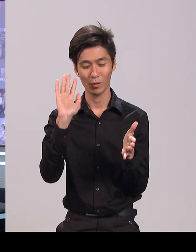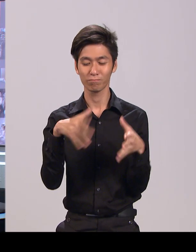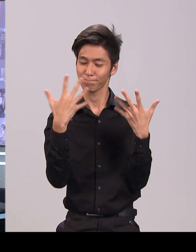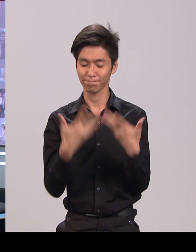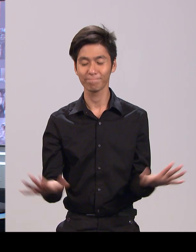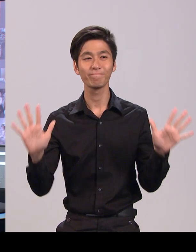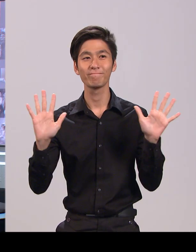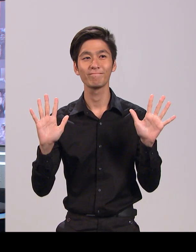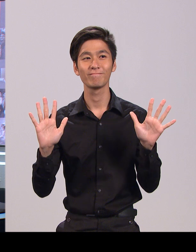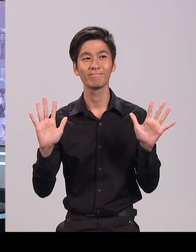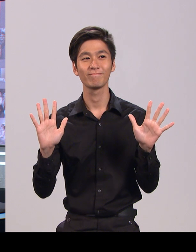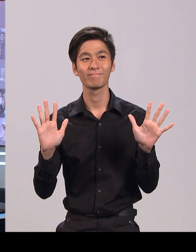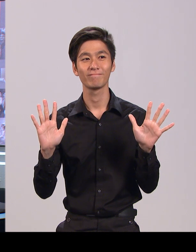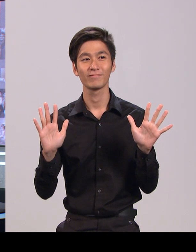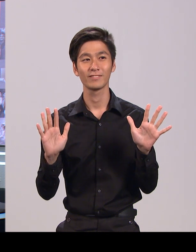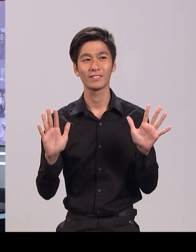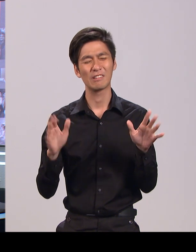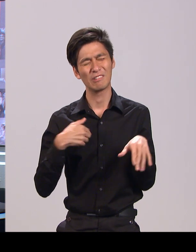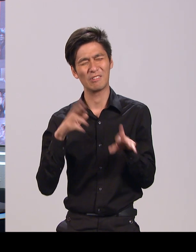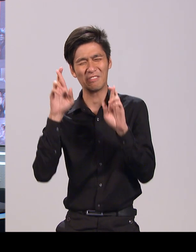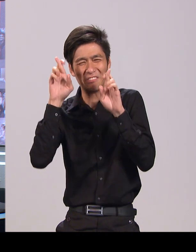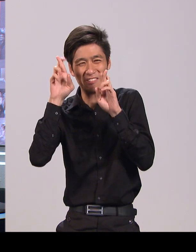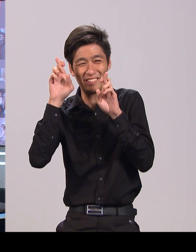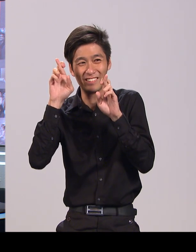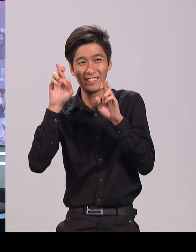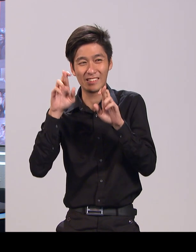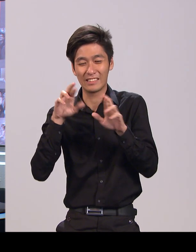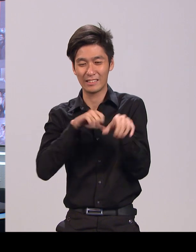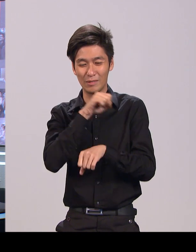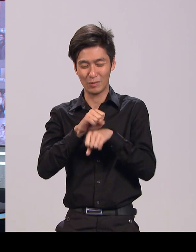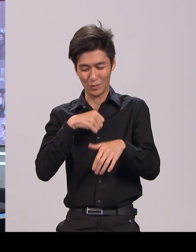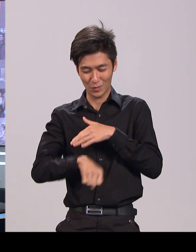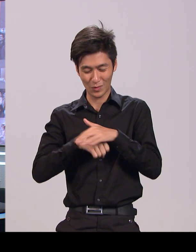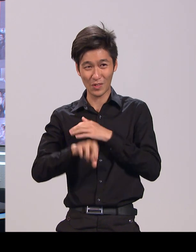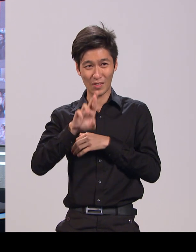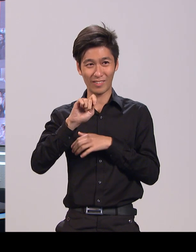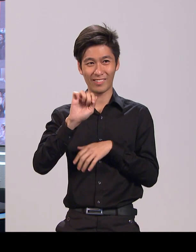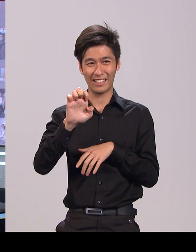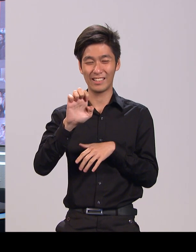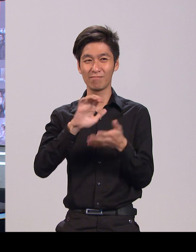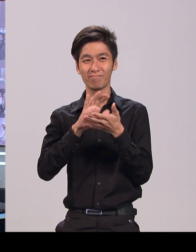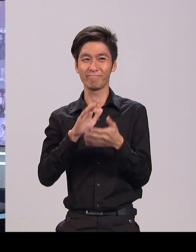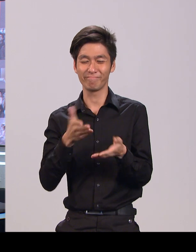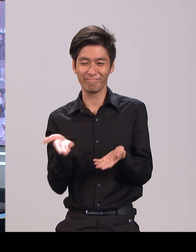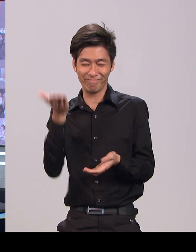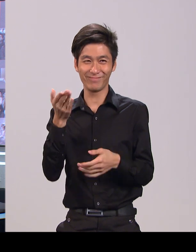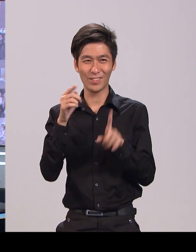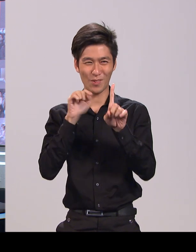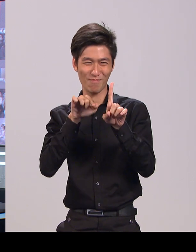And with some luck, our total fertility rate will be 1.6, maybe extra luck 1.68. Huat ah!